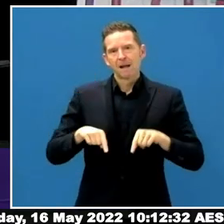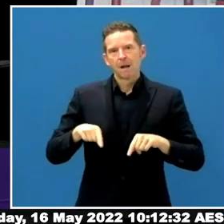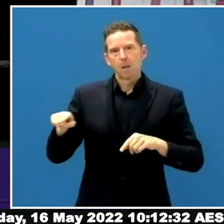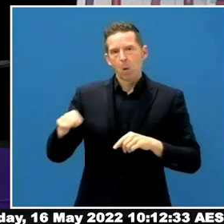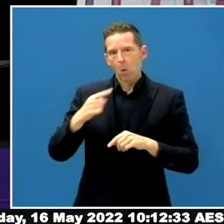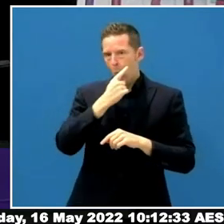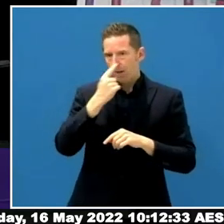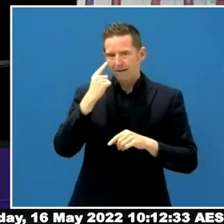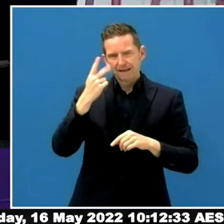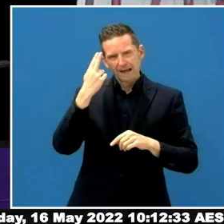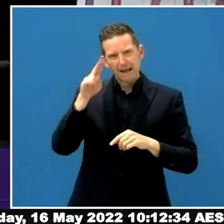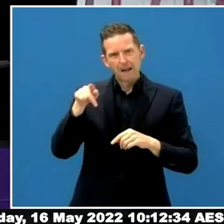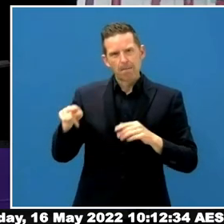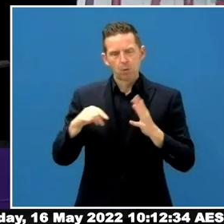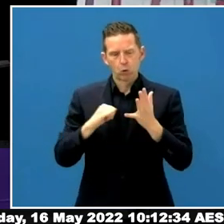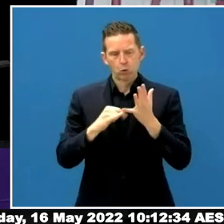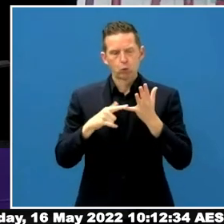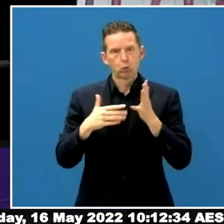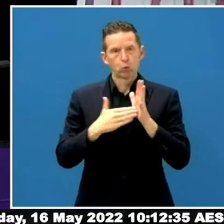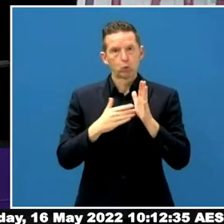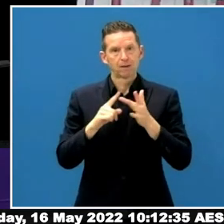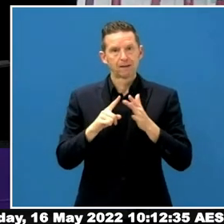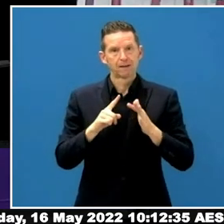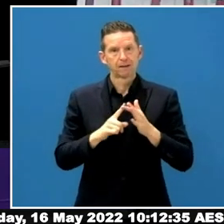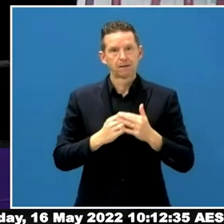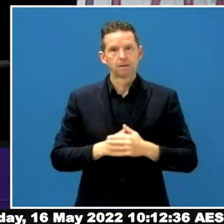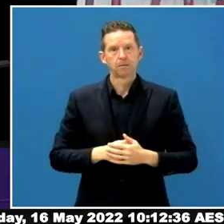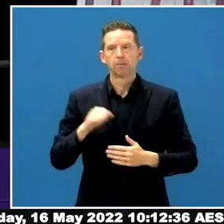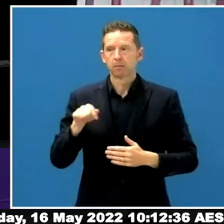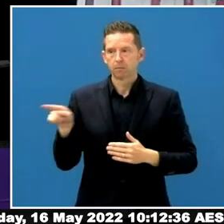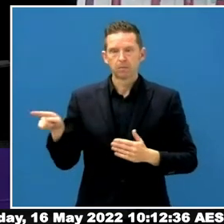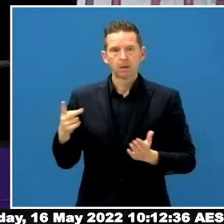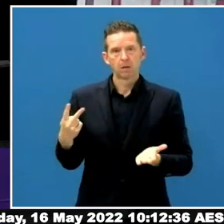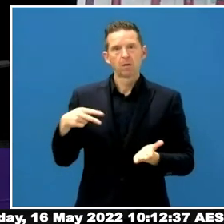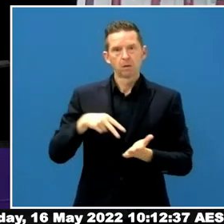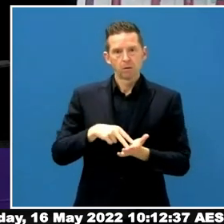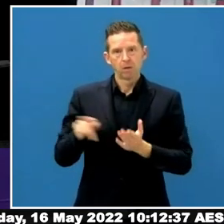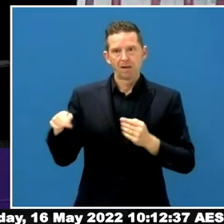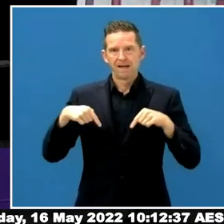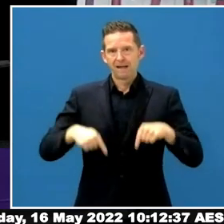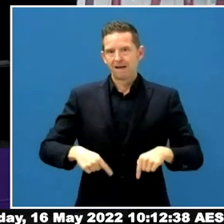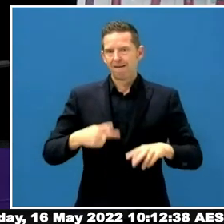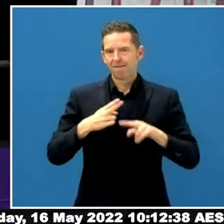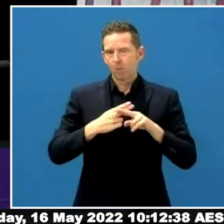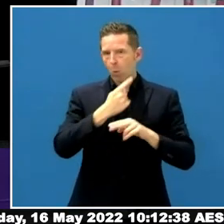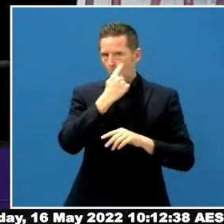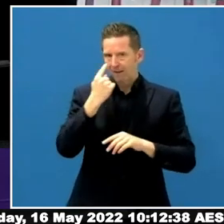If the Commission pleases, my name is Brennan and I appear for the witness known as Suzie. CHAIR: Thank you, Mr Brennan.